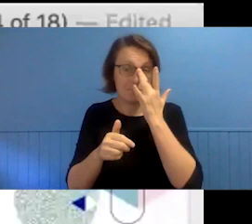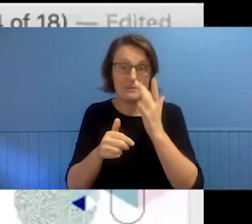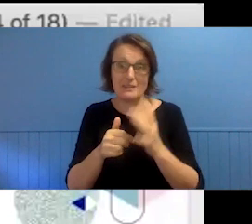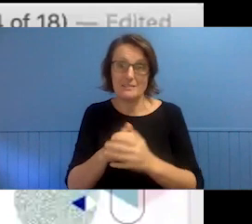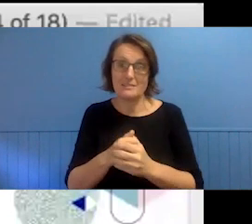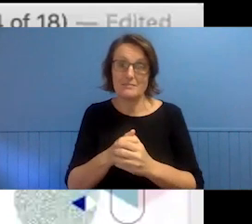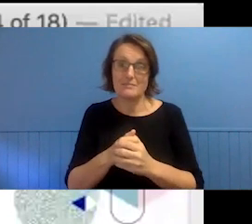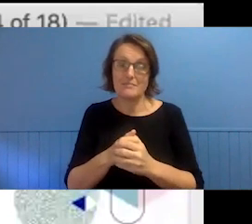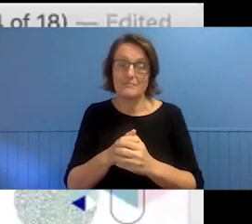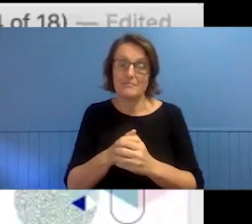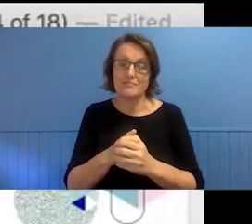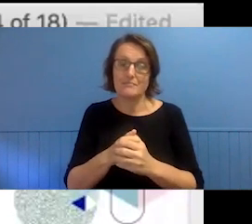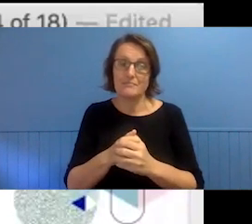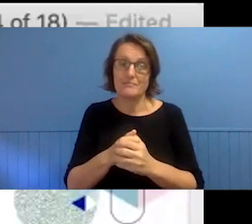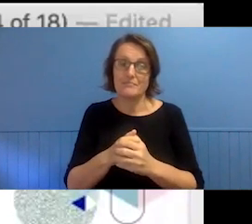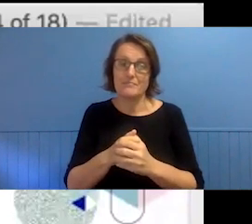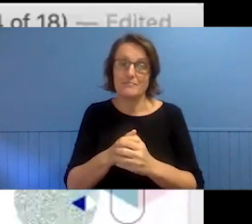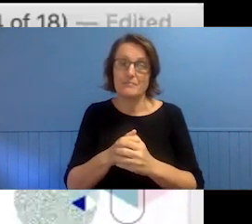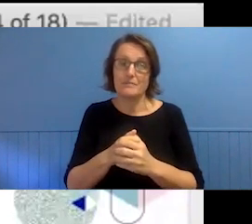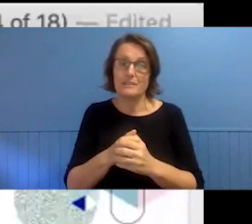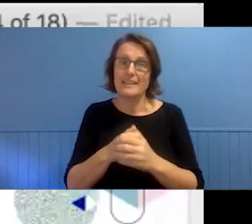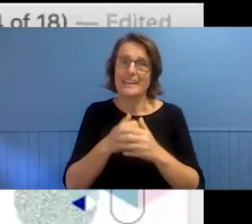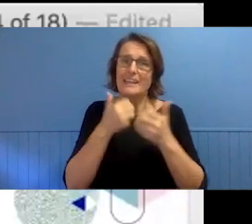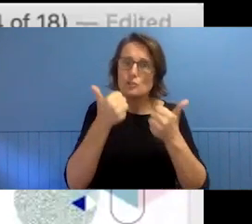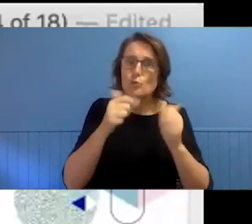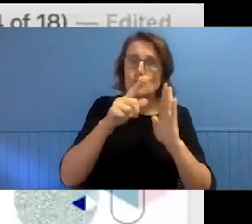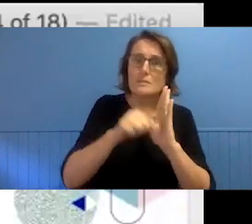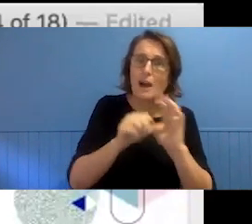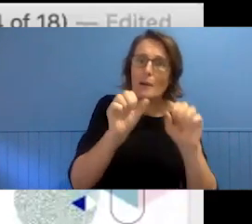it's a really important time for creators to be reaching out to